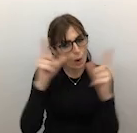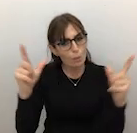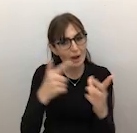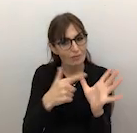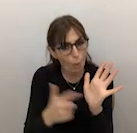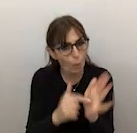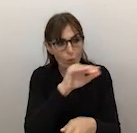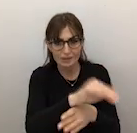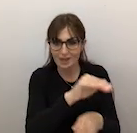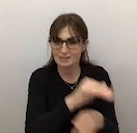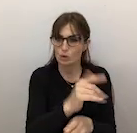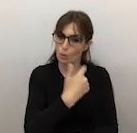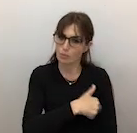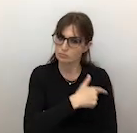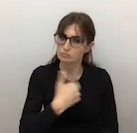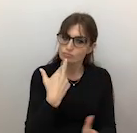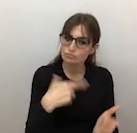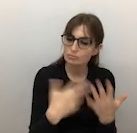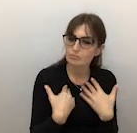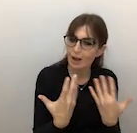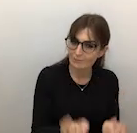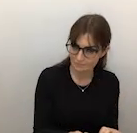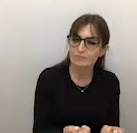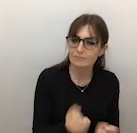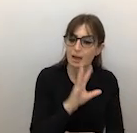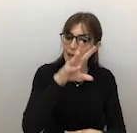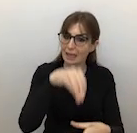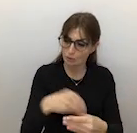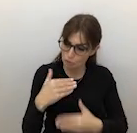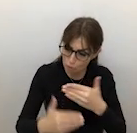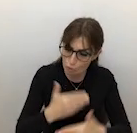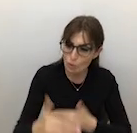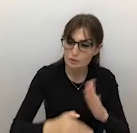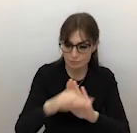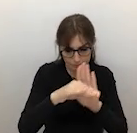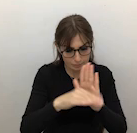of the external reporting obligations that the organisation has, including the processes in place